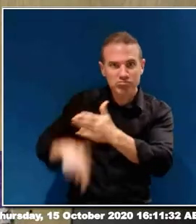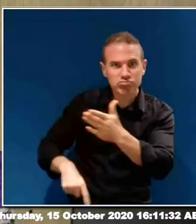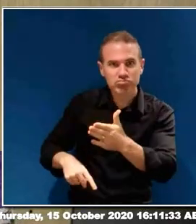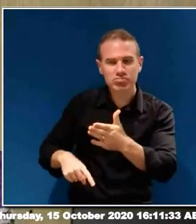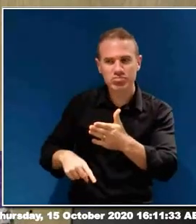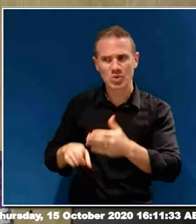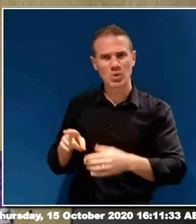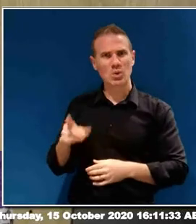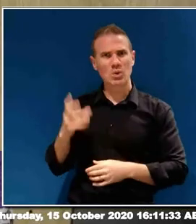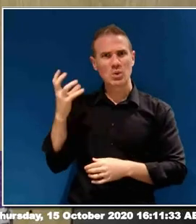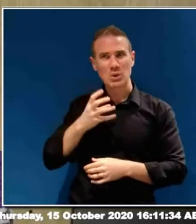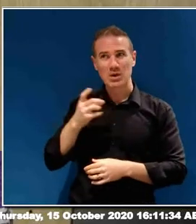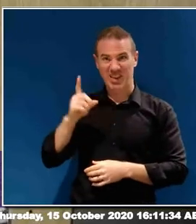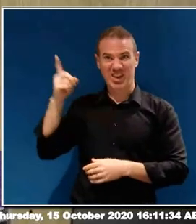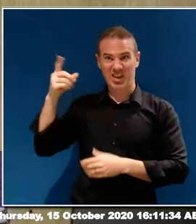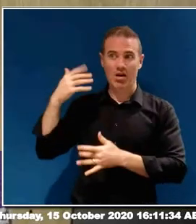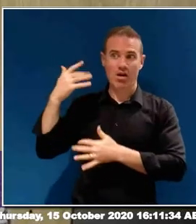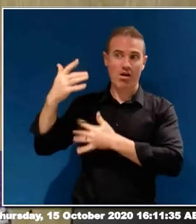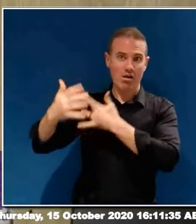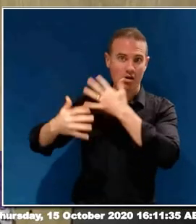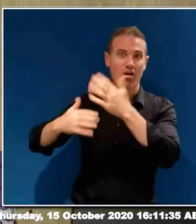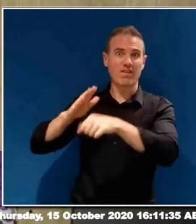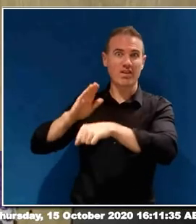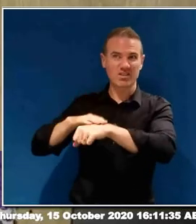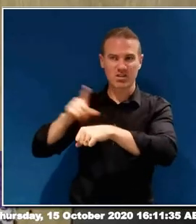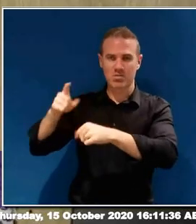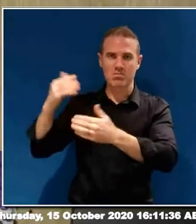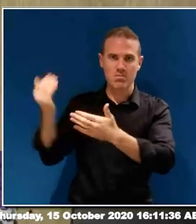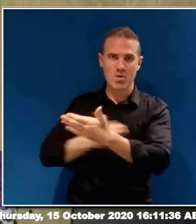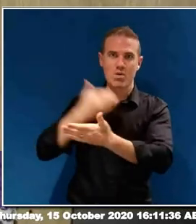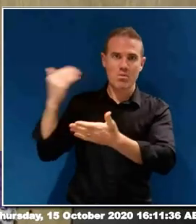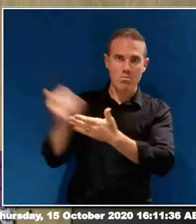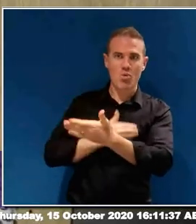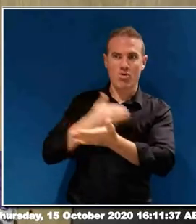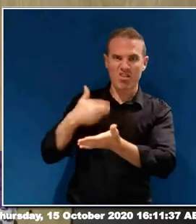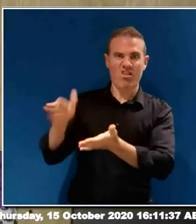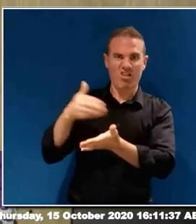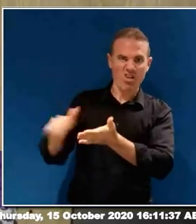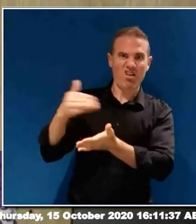discipline and for all of that period of time, you've had brilliant researchers